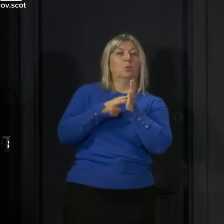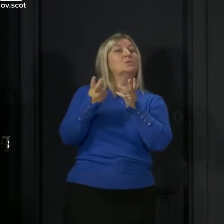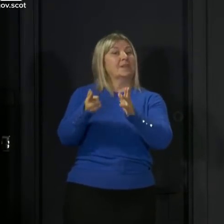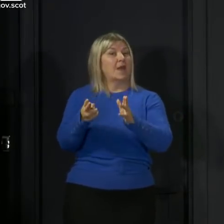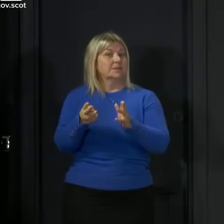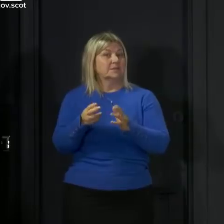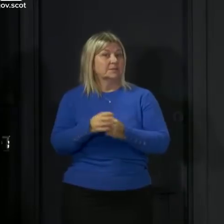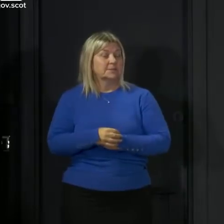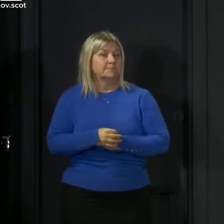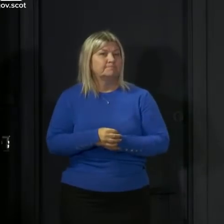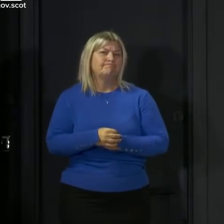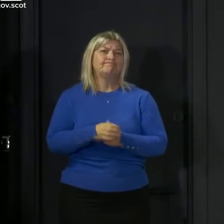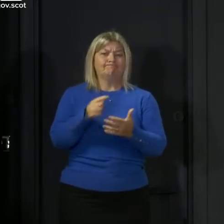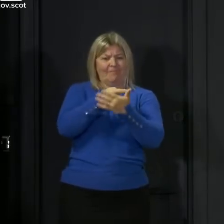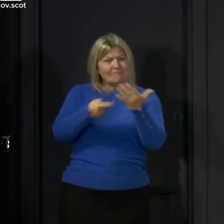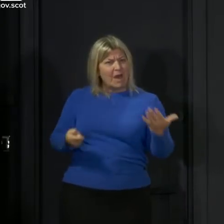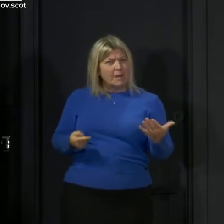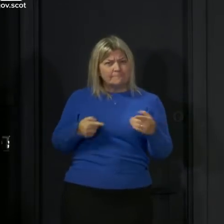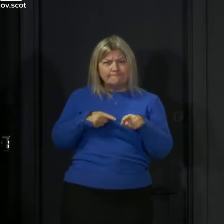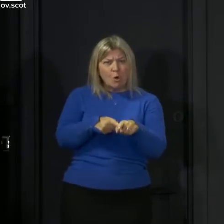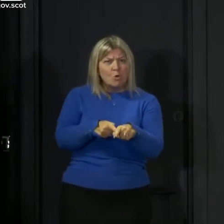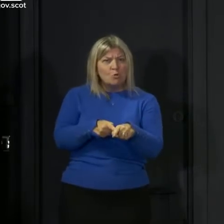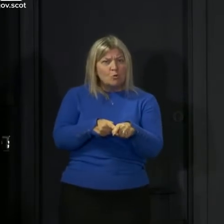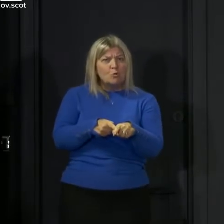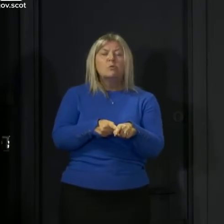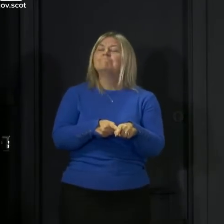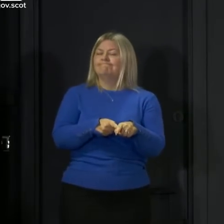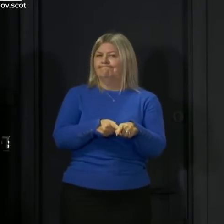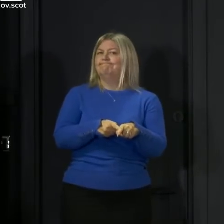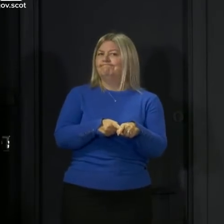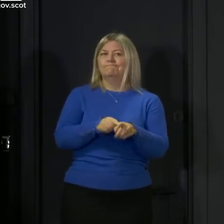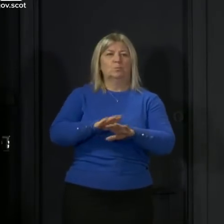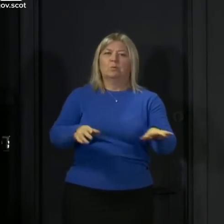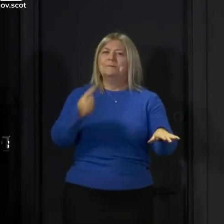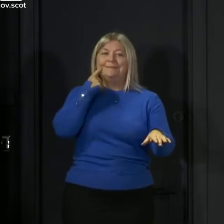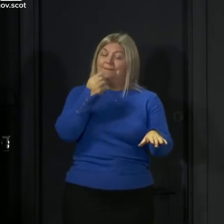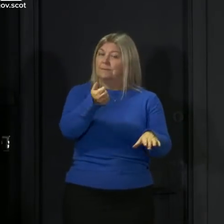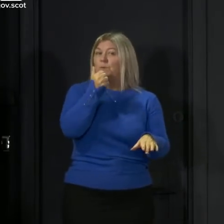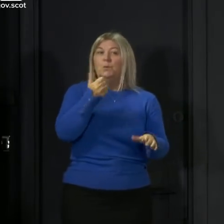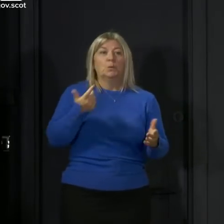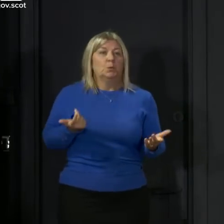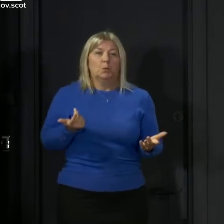Keeping to these rules is never easy. It is not easy for any of us, I really do understand that.